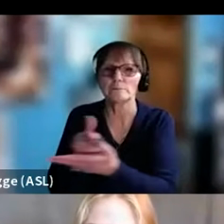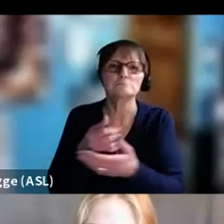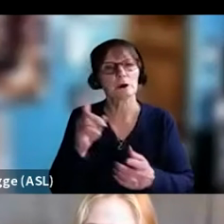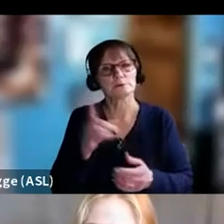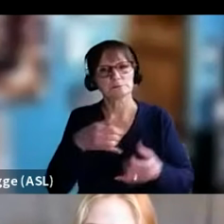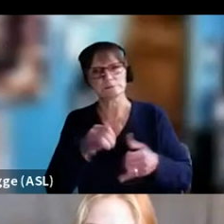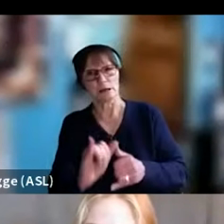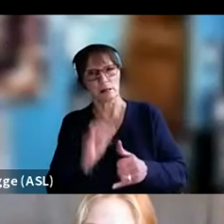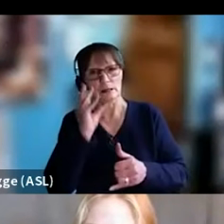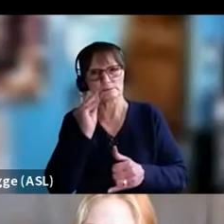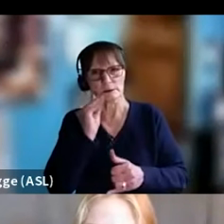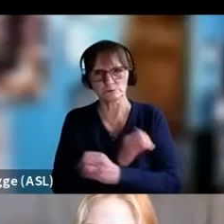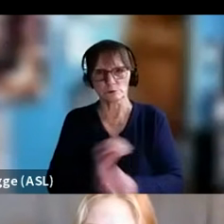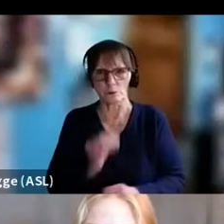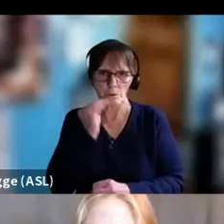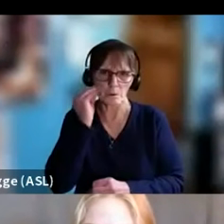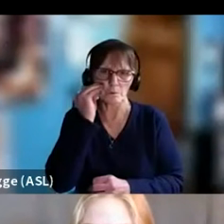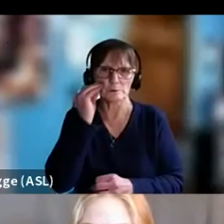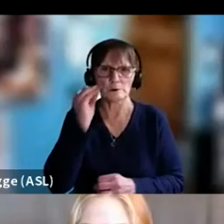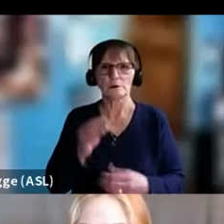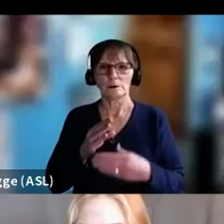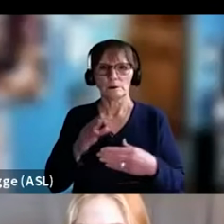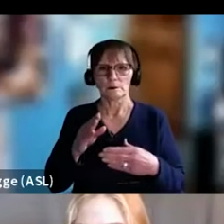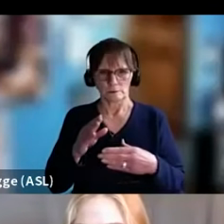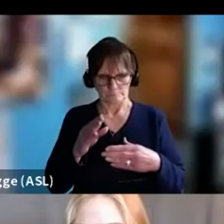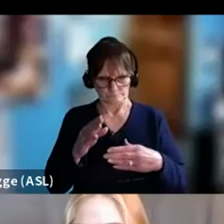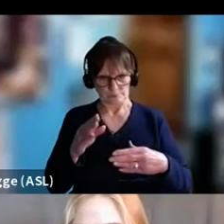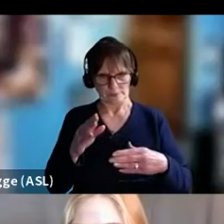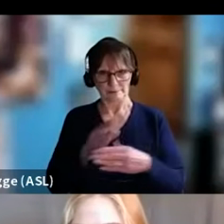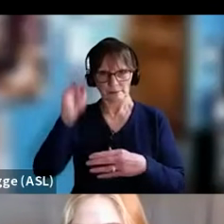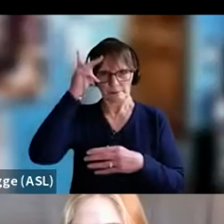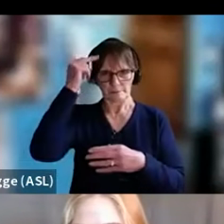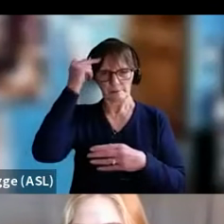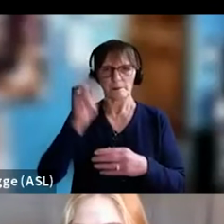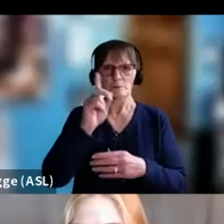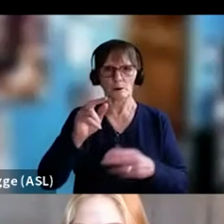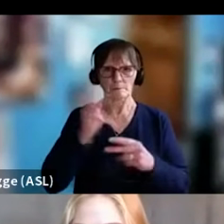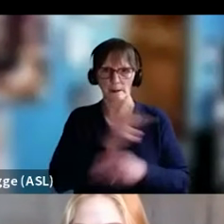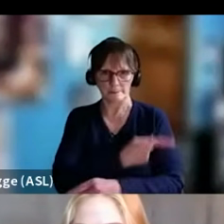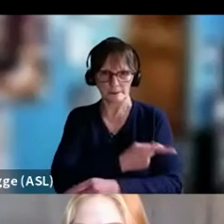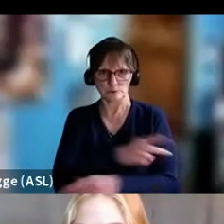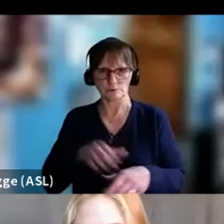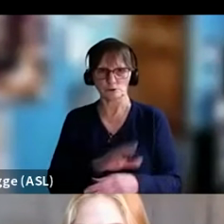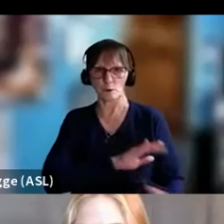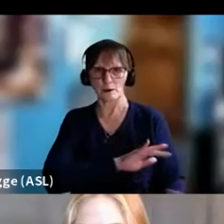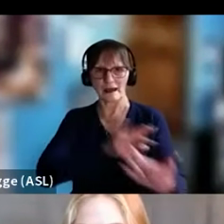And I'll share this, not not to be political, but one of my patients, when I was doing outreach of those,